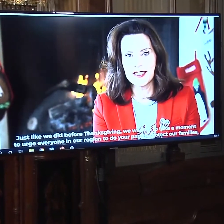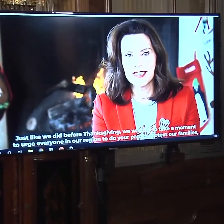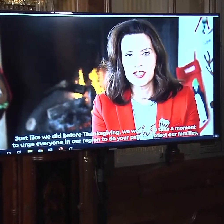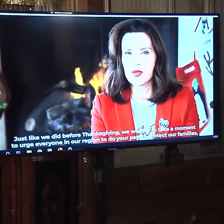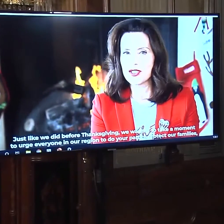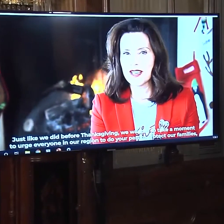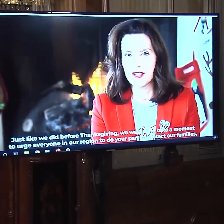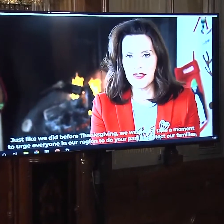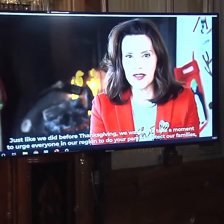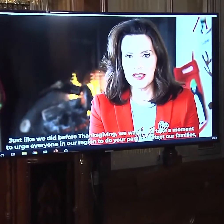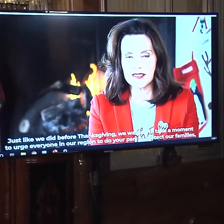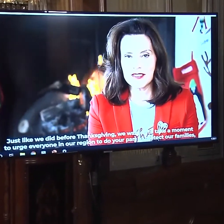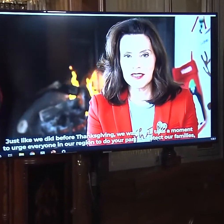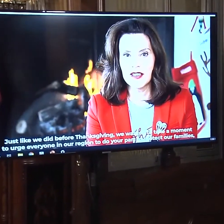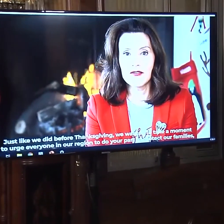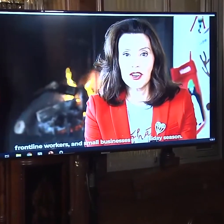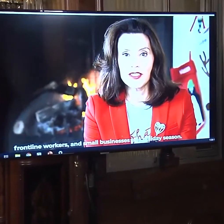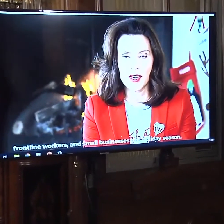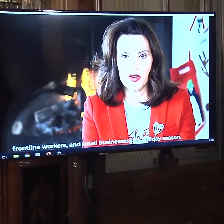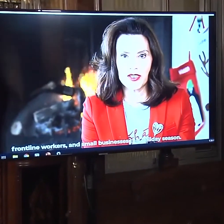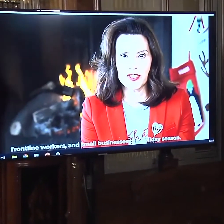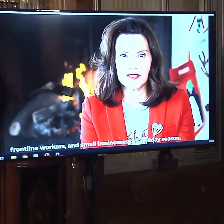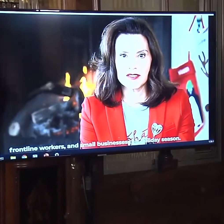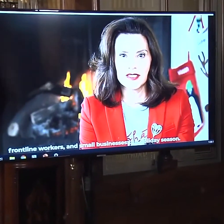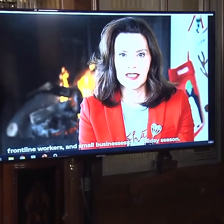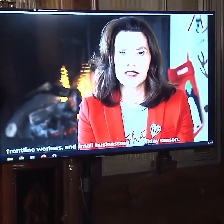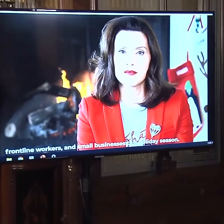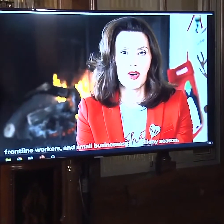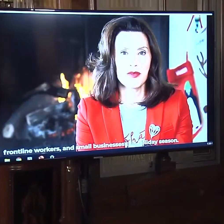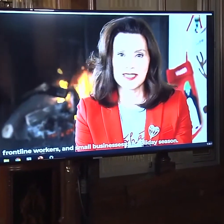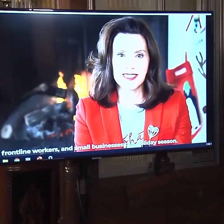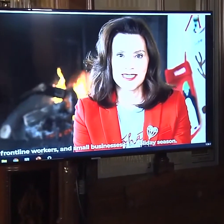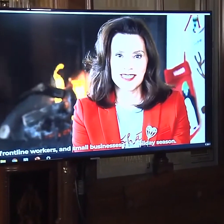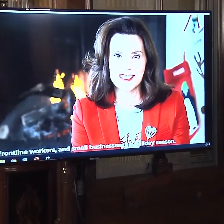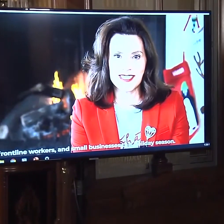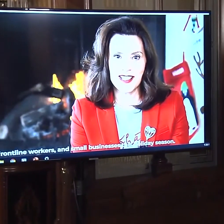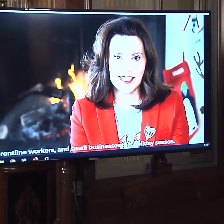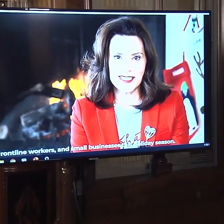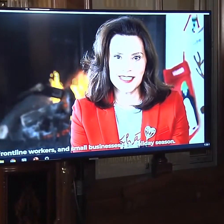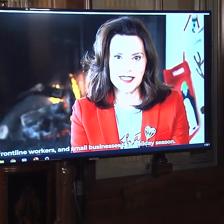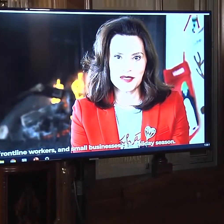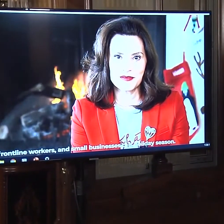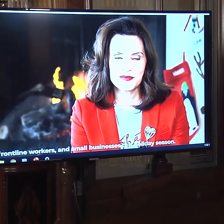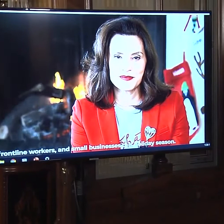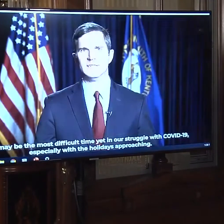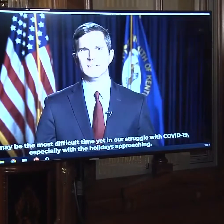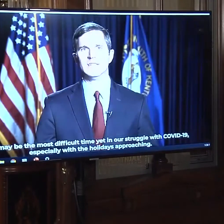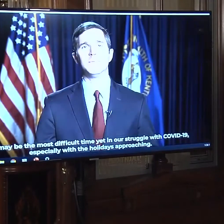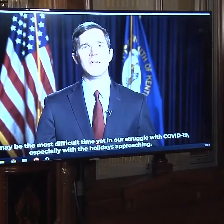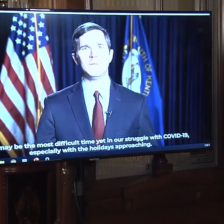THANKSGIVING WE WANT TO TAKE A MOMENT TO URGE EVERYONE IN OUR REGION TO DO YOUR PART ARE TO